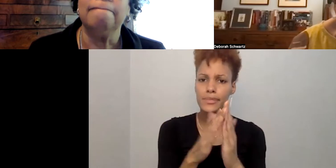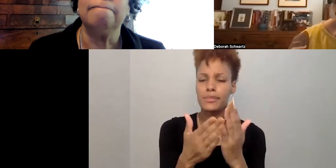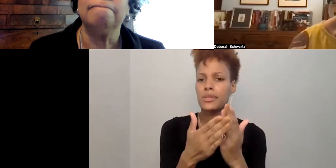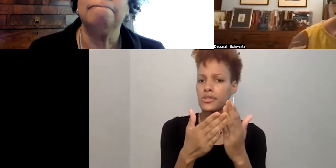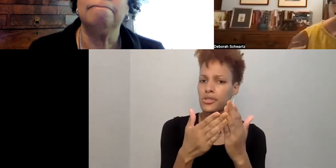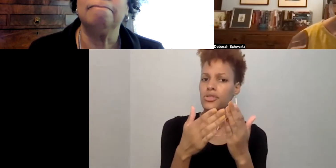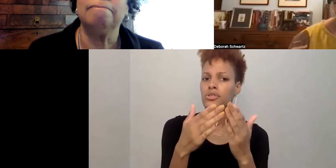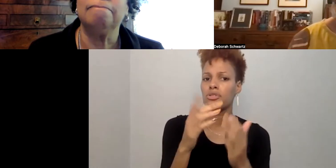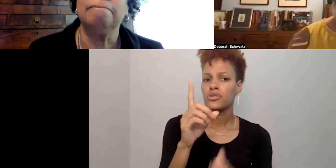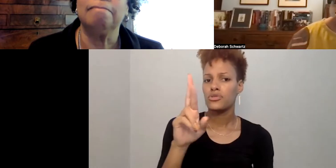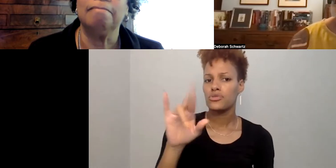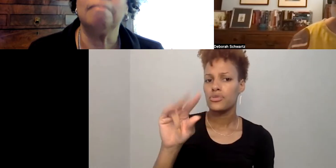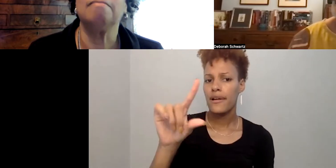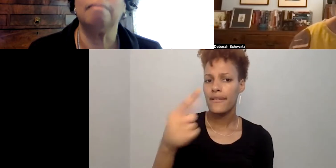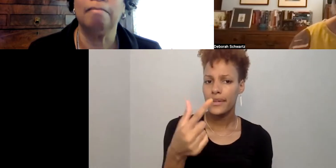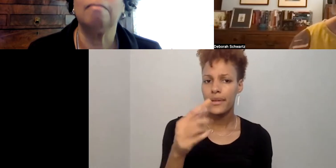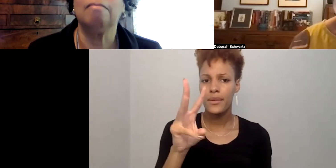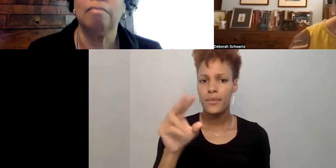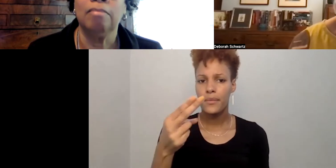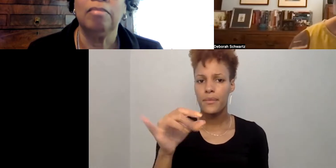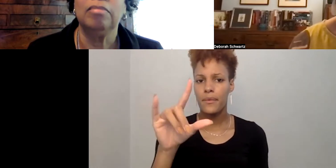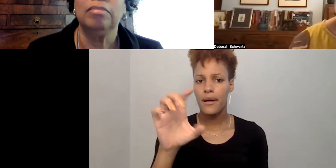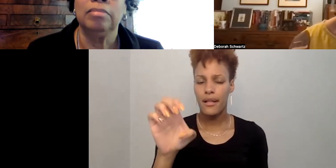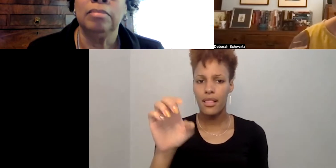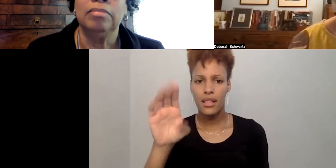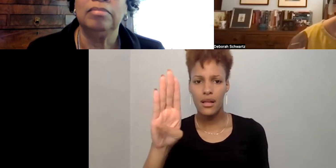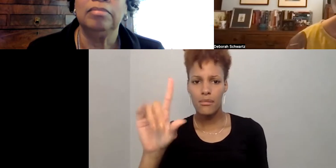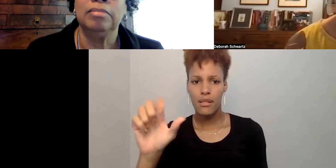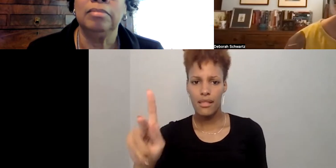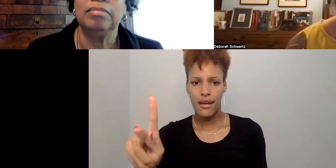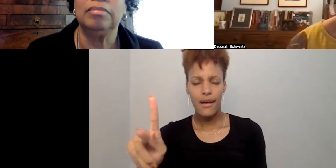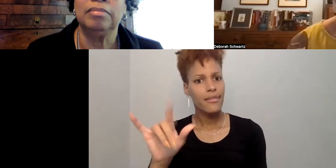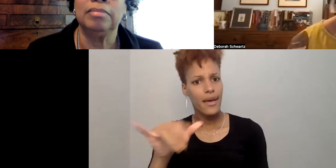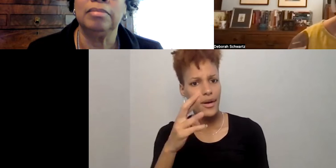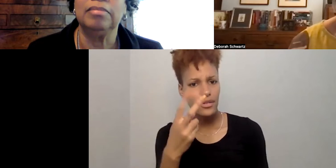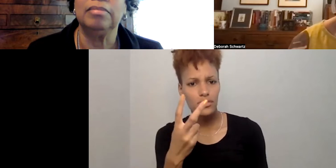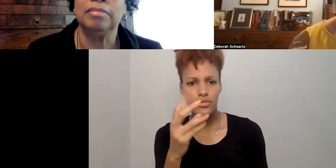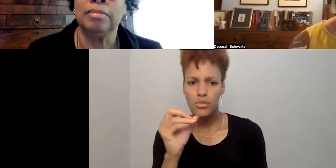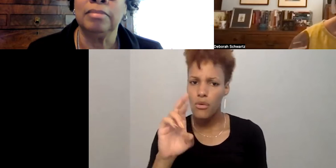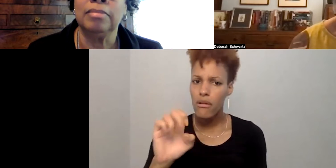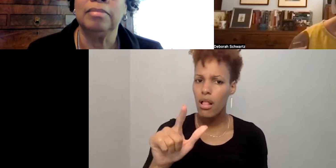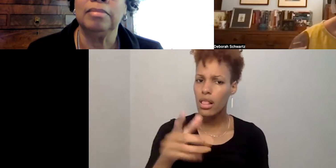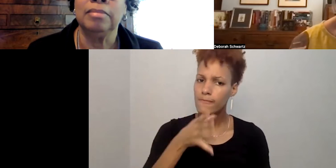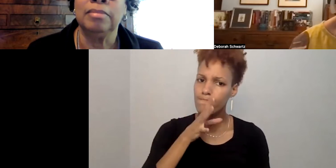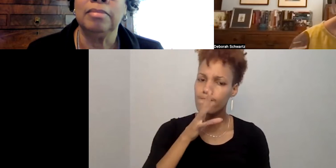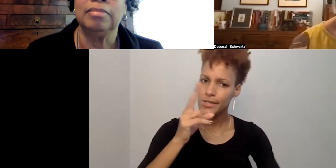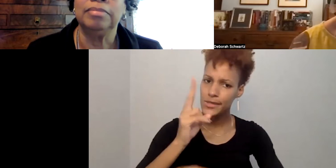about an oral history that really changed something about how you approached the history?